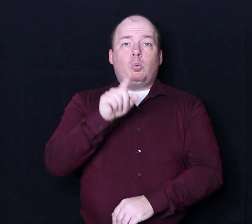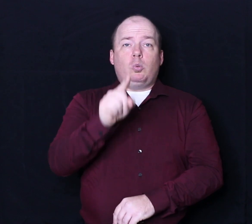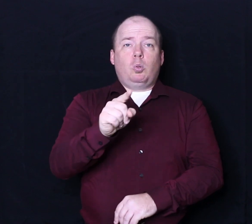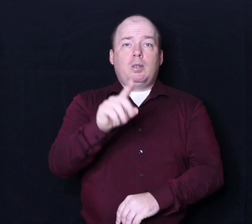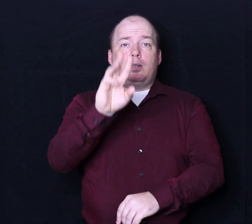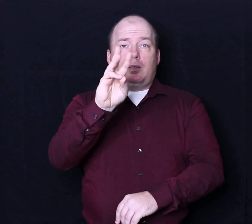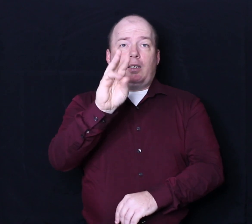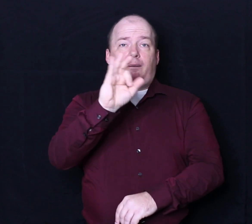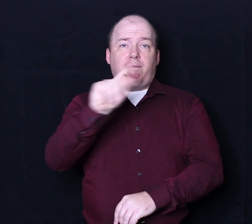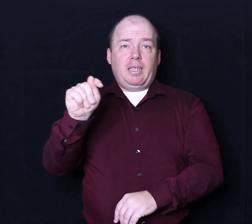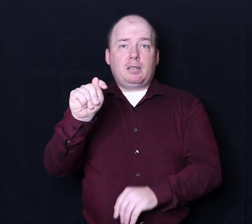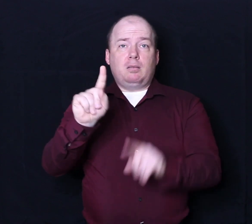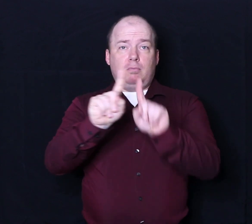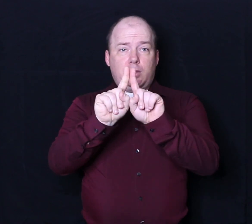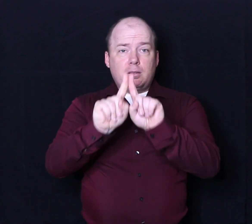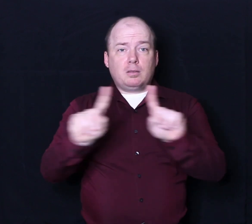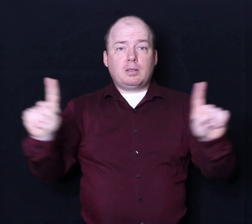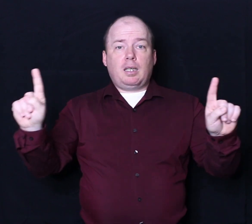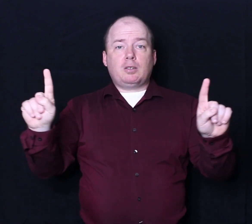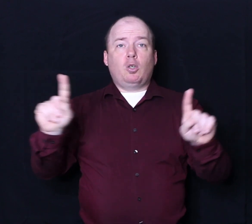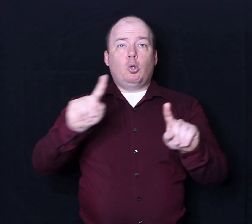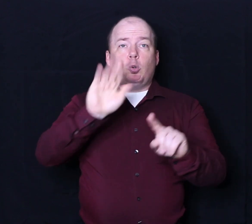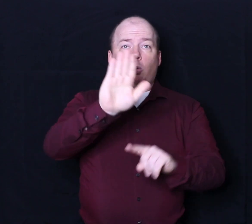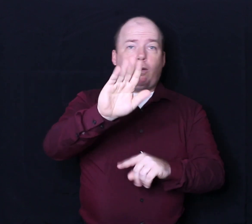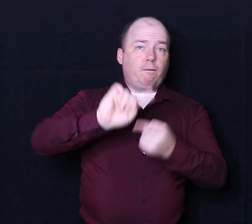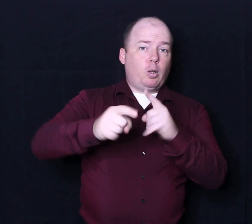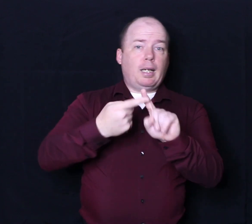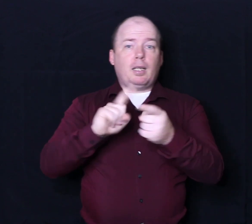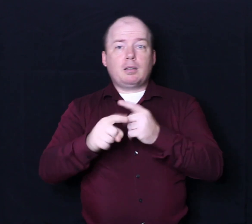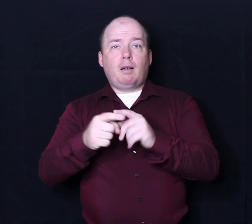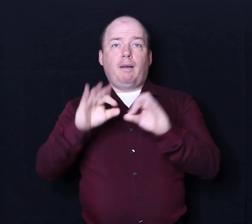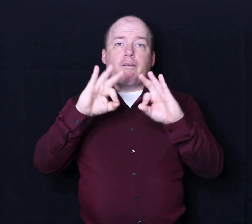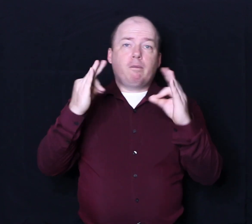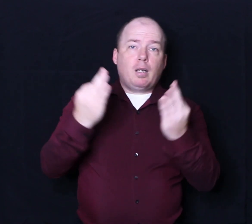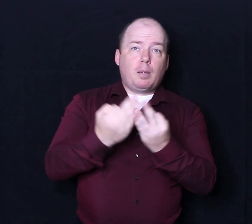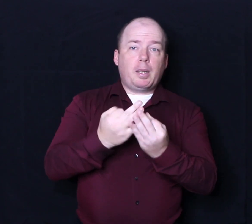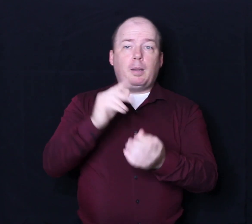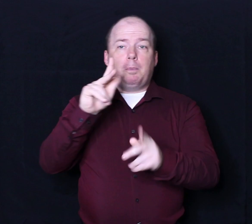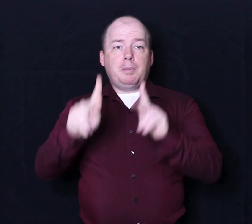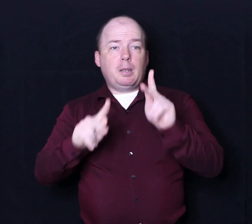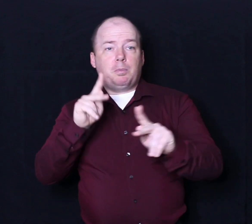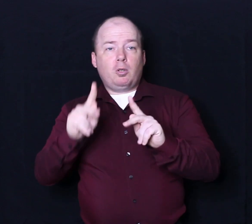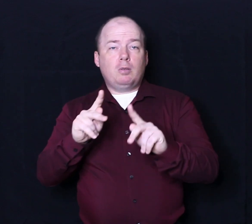and keep six feet distance from other people.